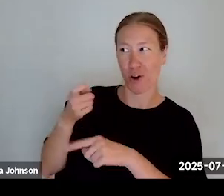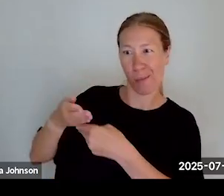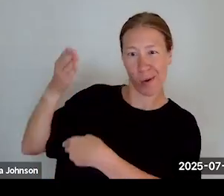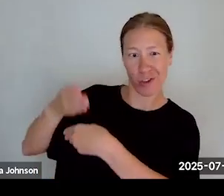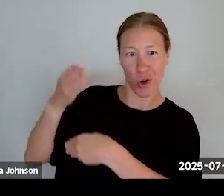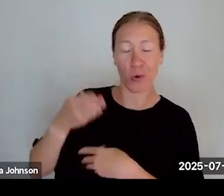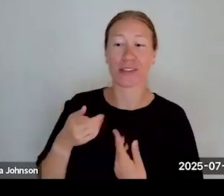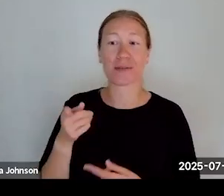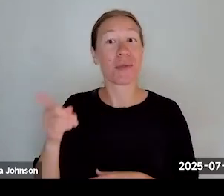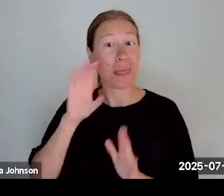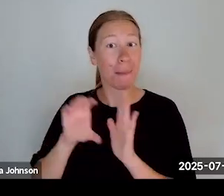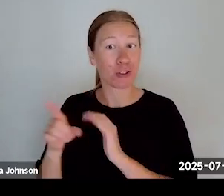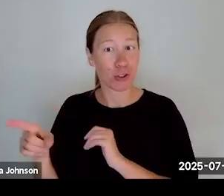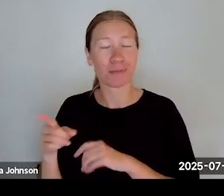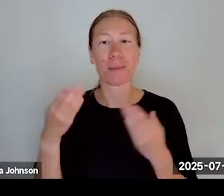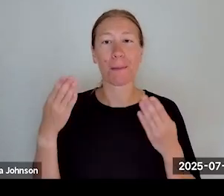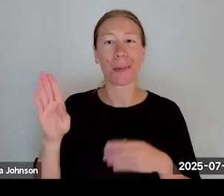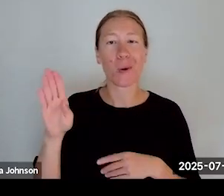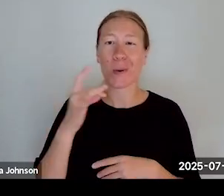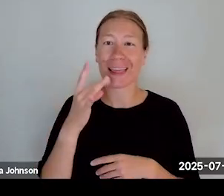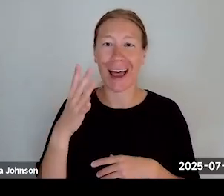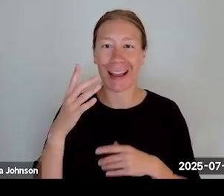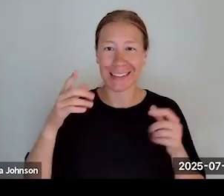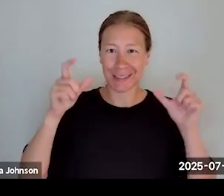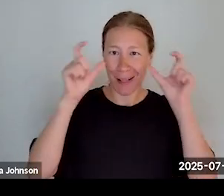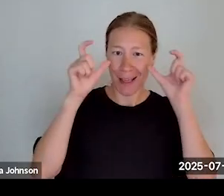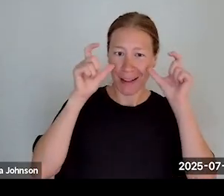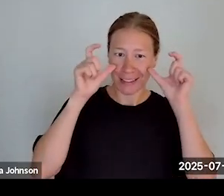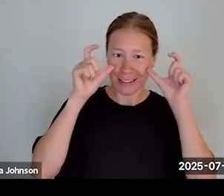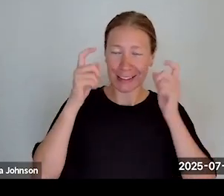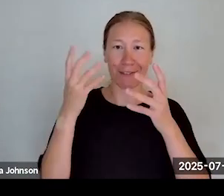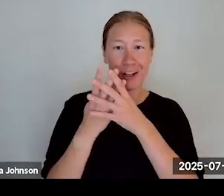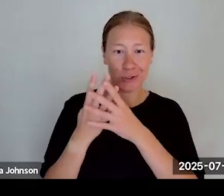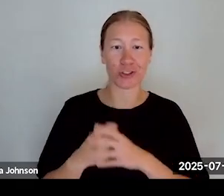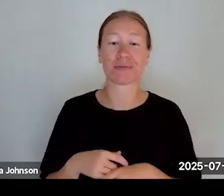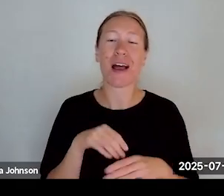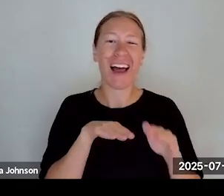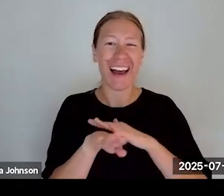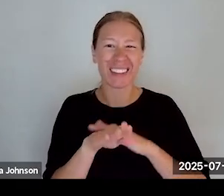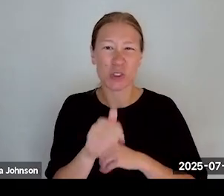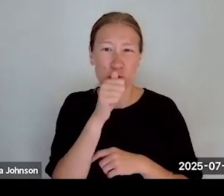the person in this image is wearing, and they may also need access to private areas for rest or for a break.